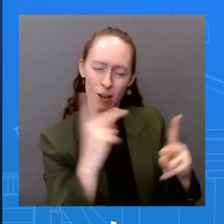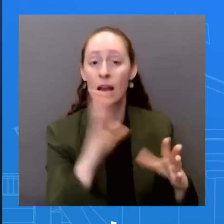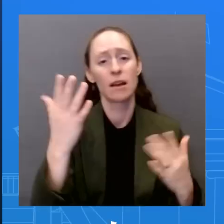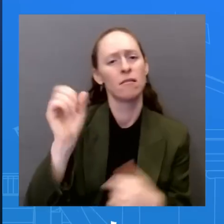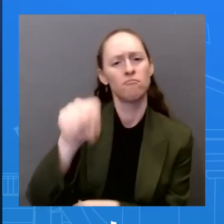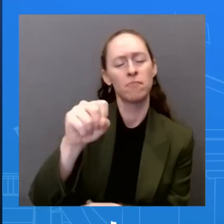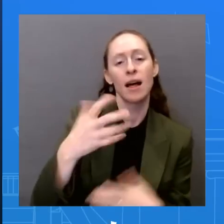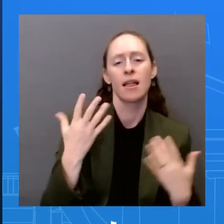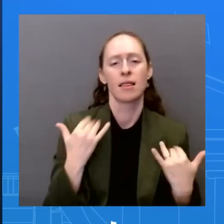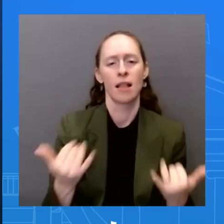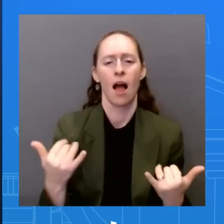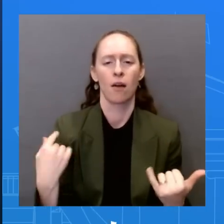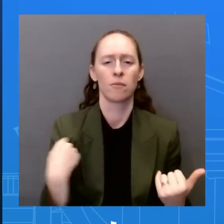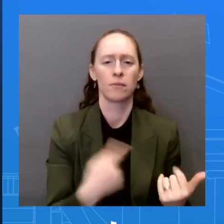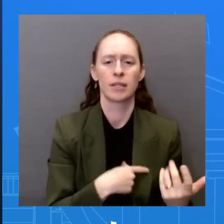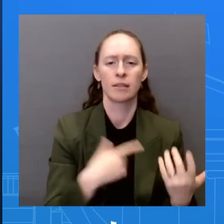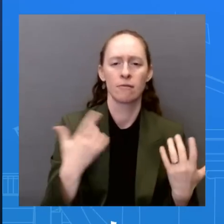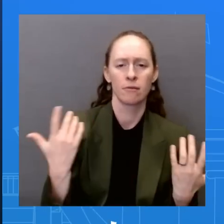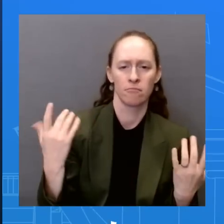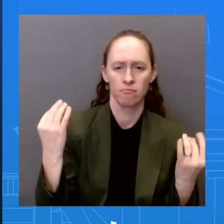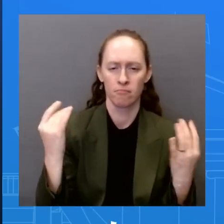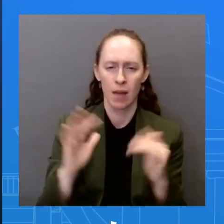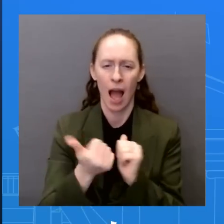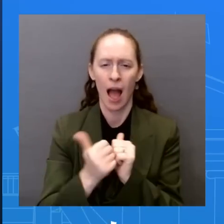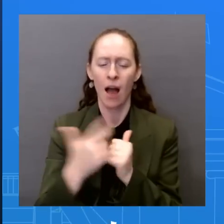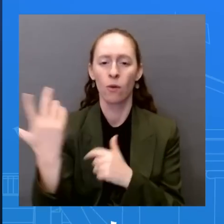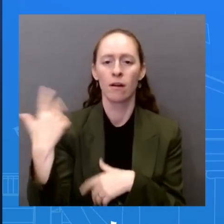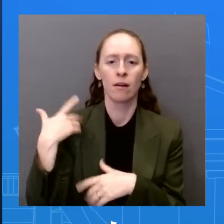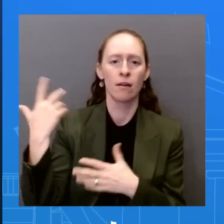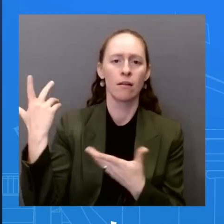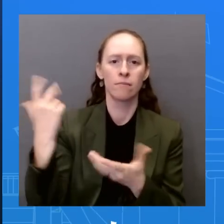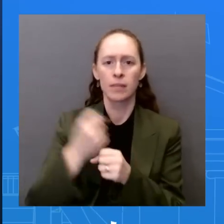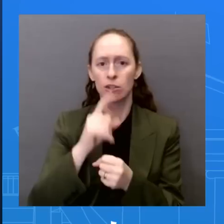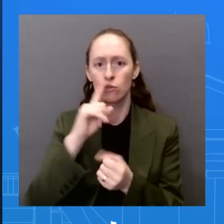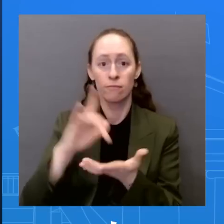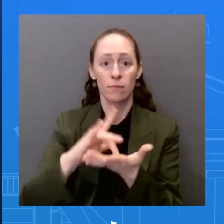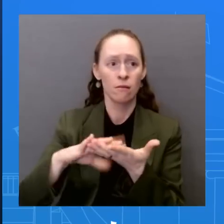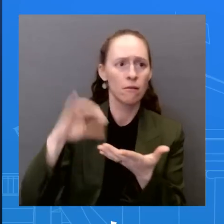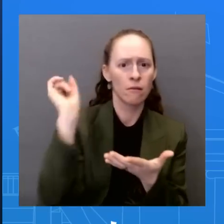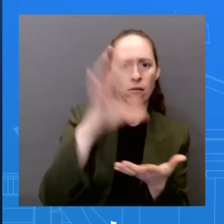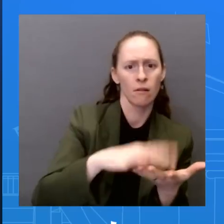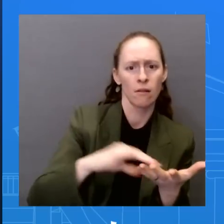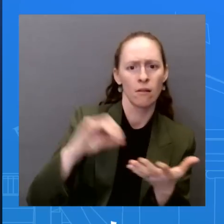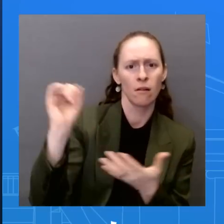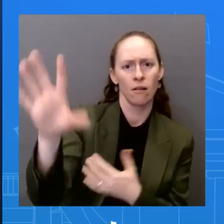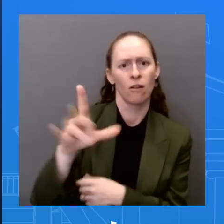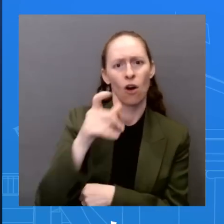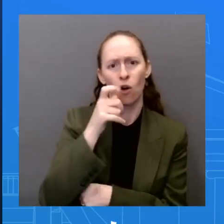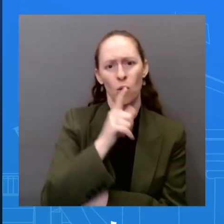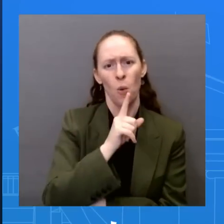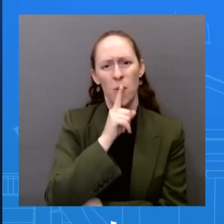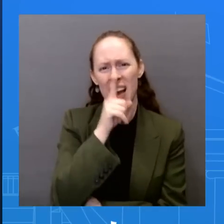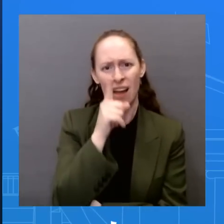As Dr. Daskalakis announced last week, we are launching a new program that allows local health departments